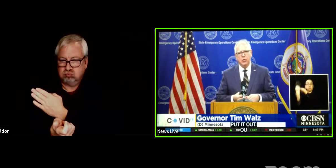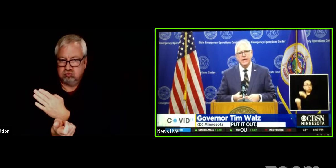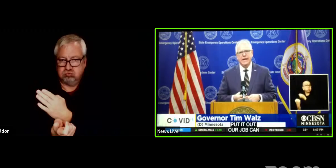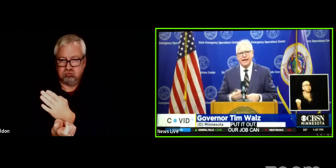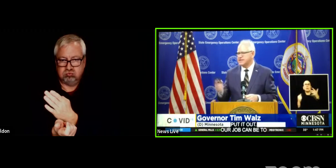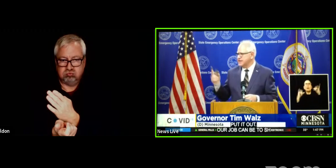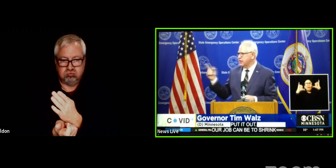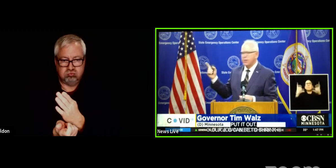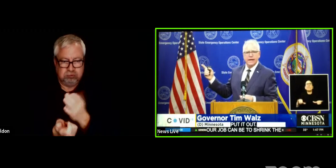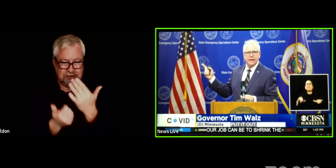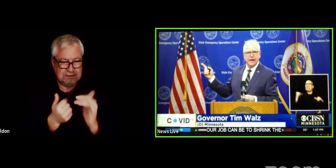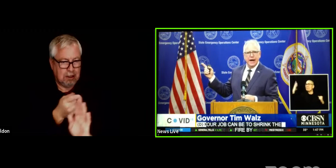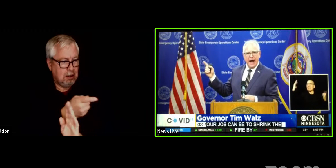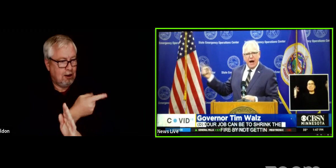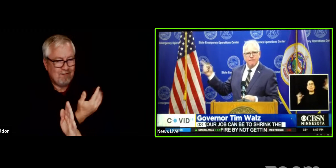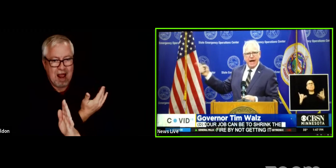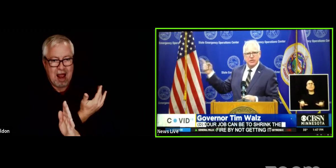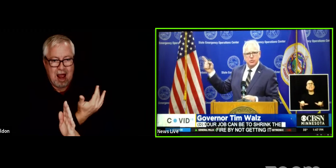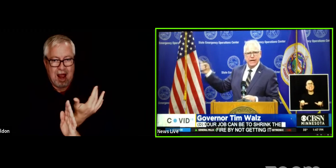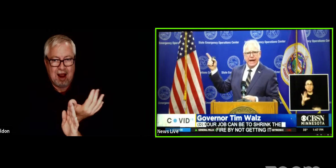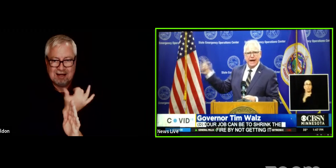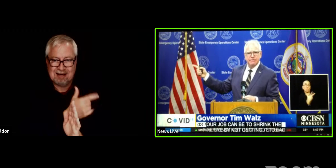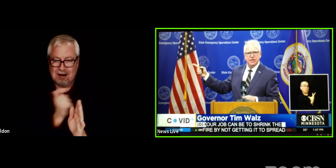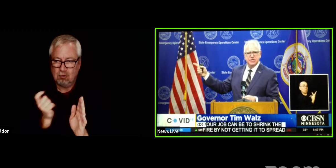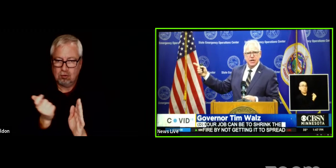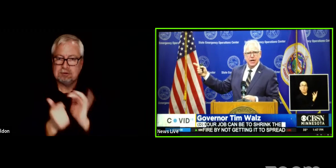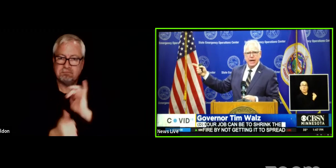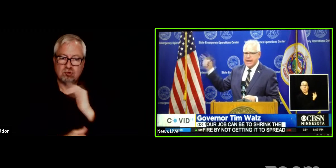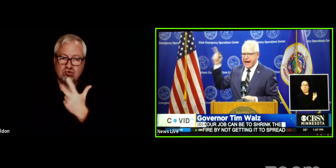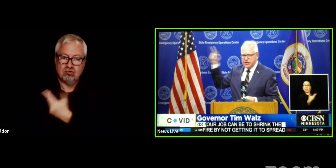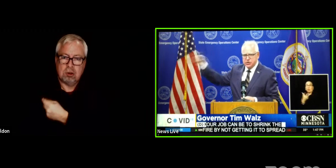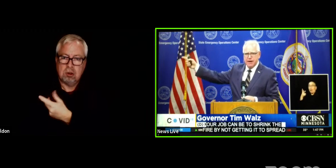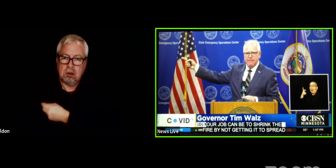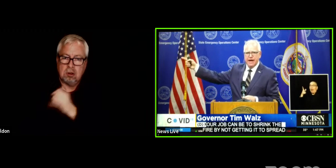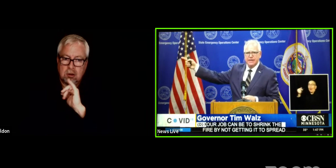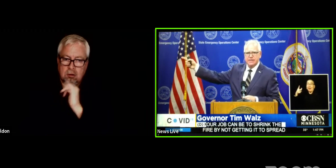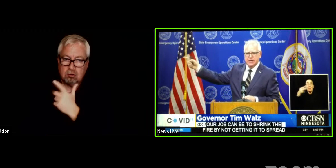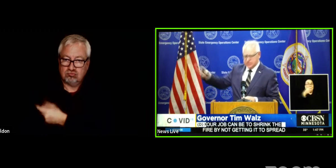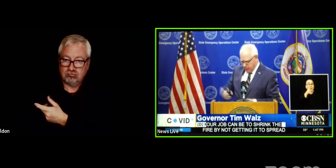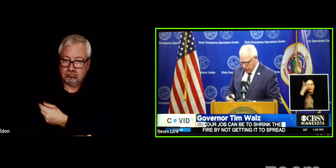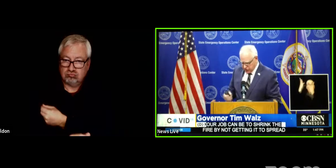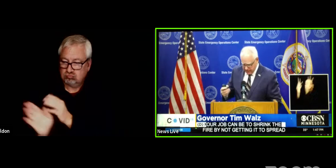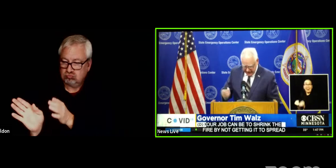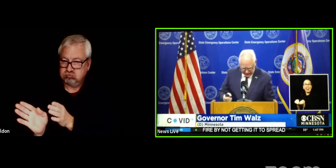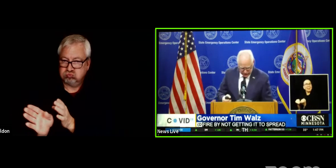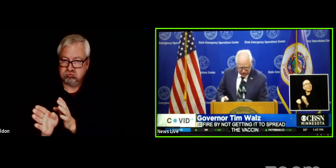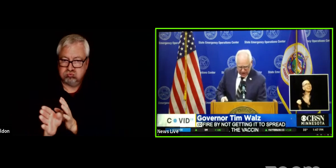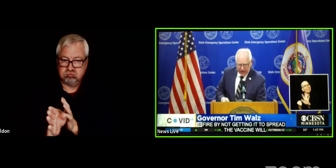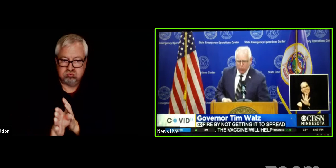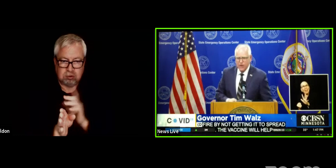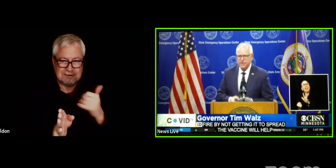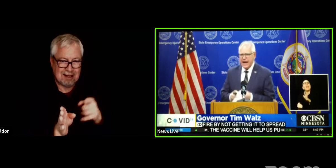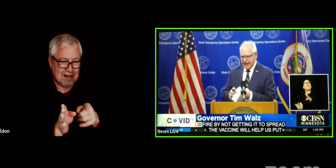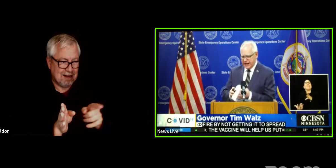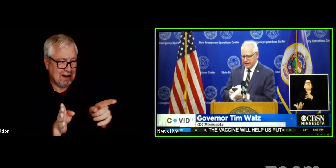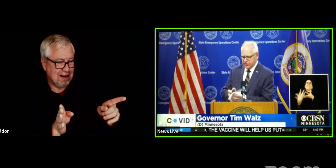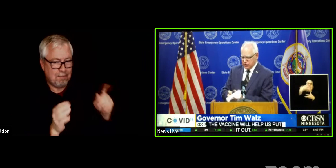SO WE CAN ACCELERATE HOW FAST WE GET OUT OF THIS, NOT JUST BY VACCINES BUT WITH OUR BEHAVIORS. WITH THAT, I WOULD LIKE TO TURN